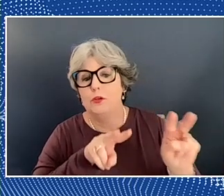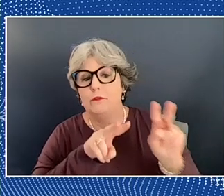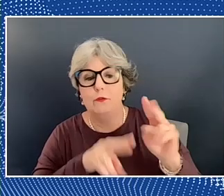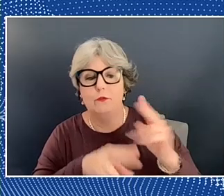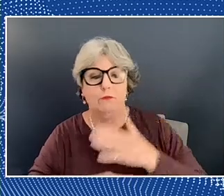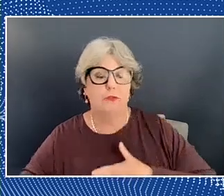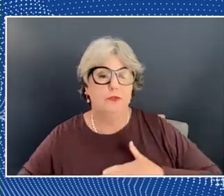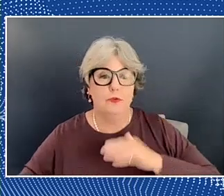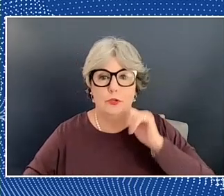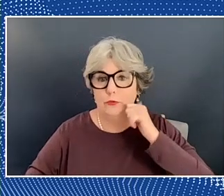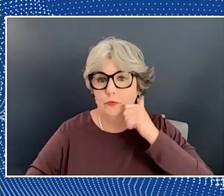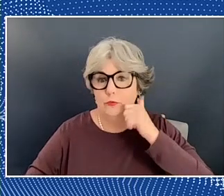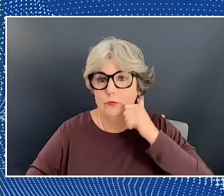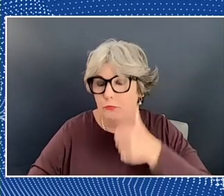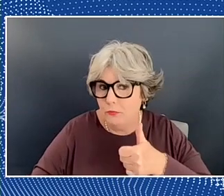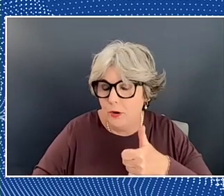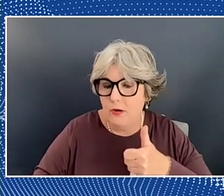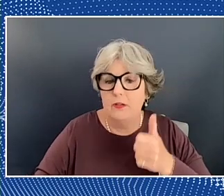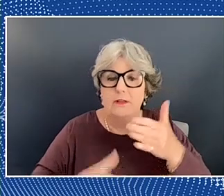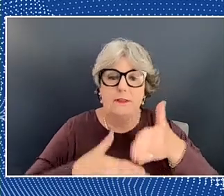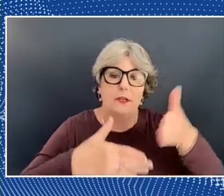for the conclusion of session four.